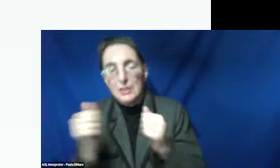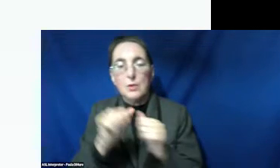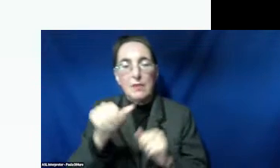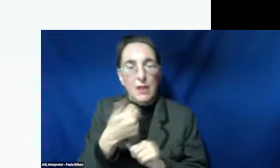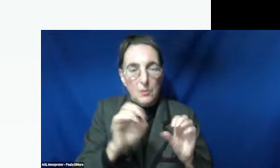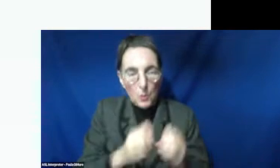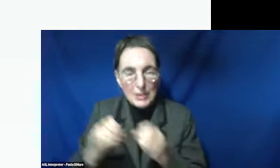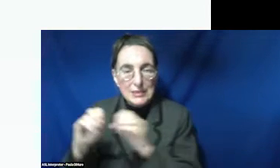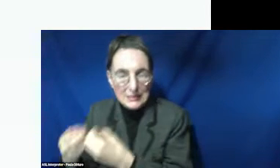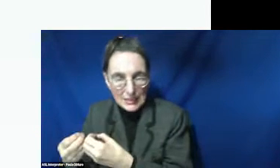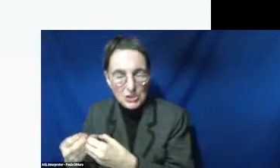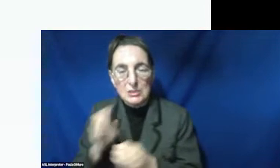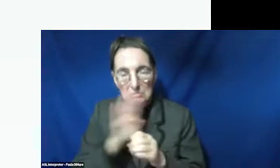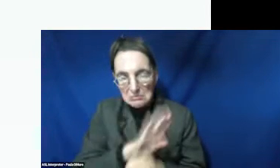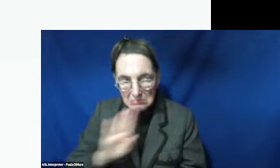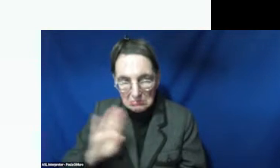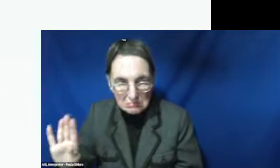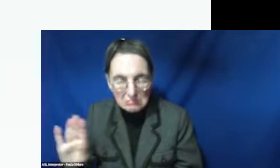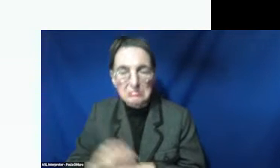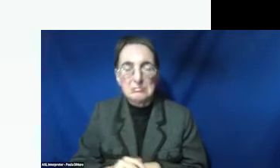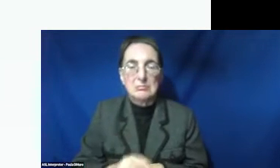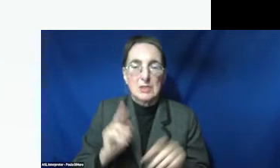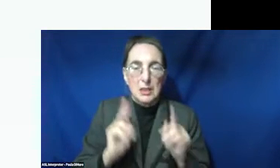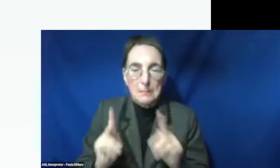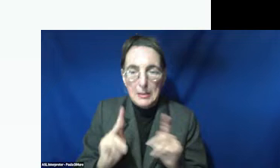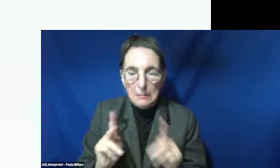And there are people who are leads and non-leads.